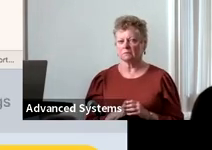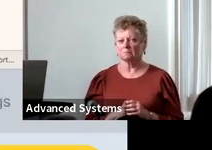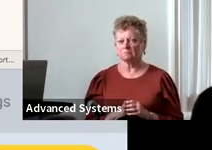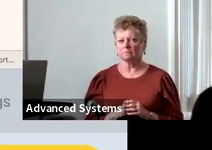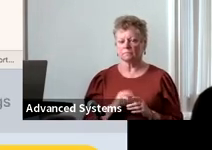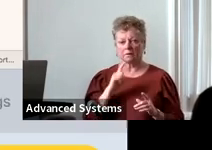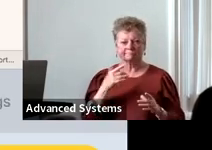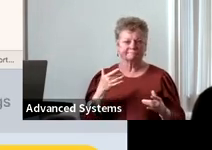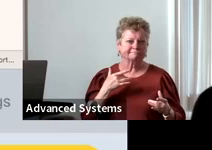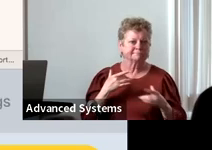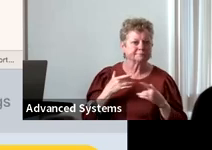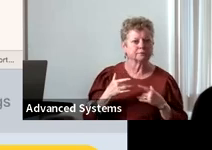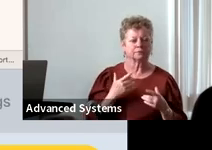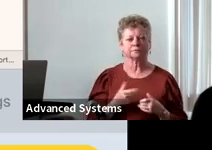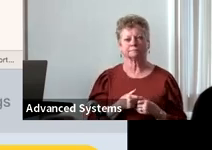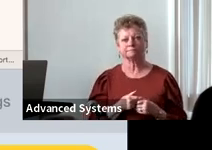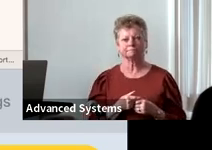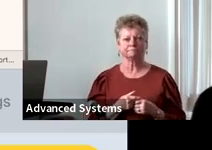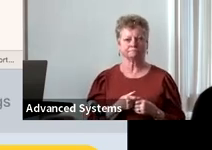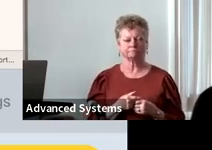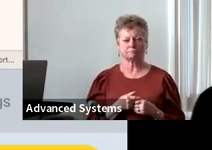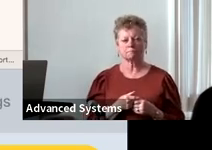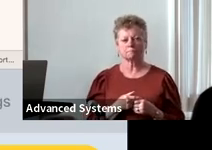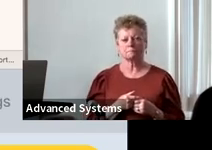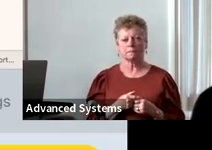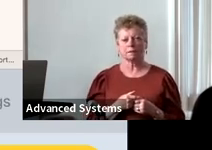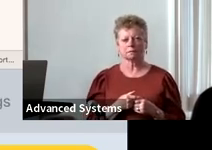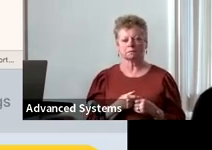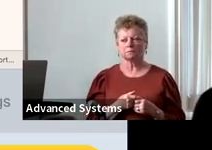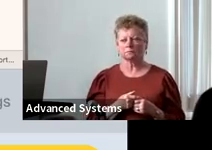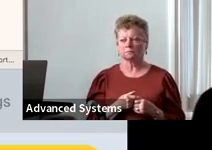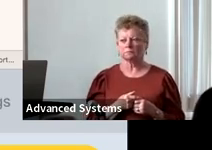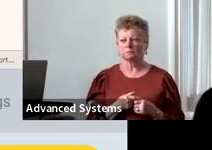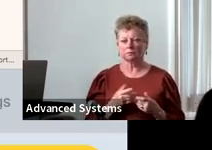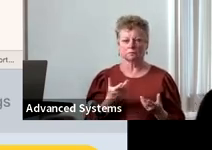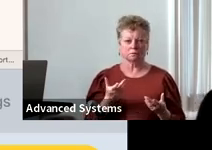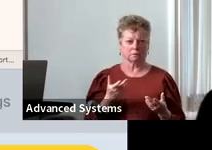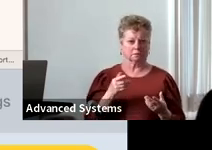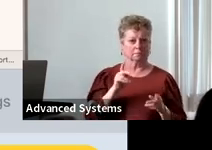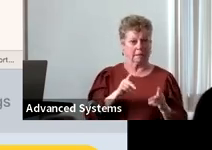concerns about whether or not as I zoom in, whether people ate healthy meals,